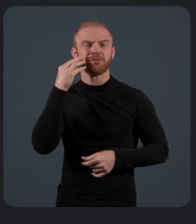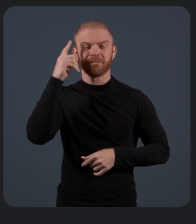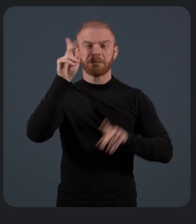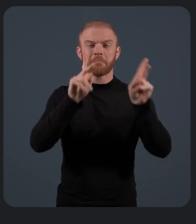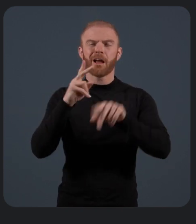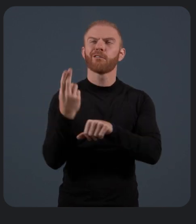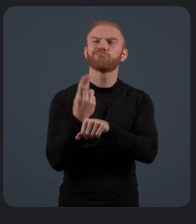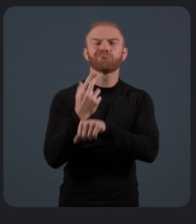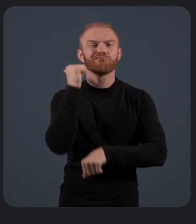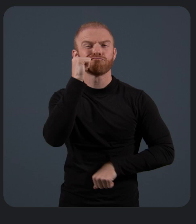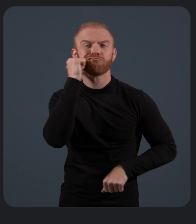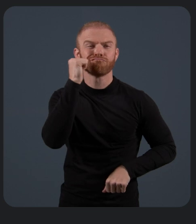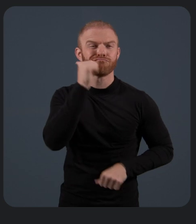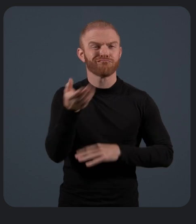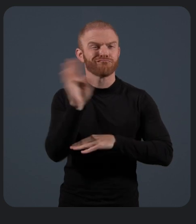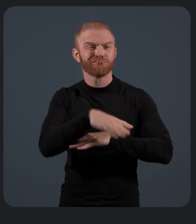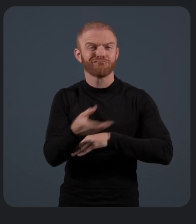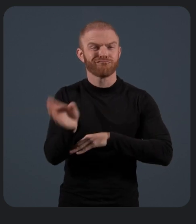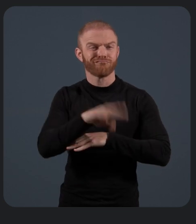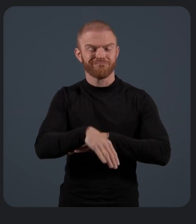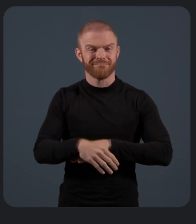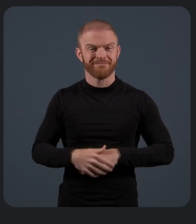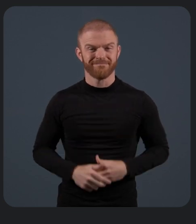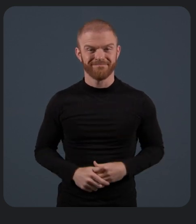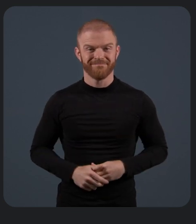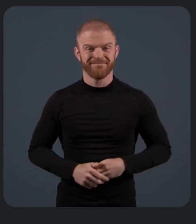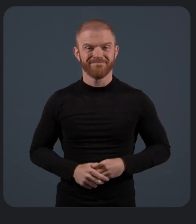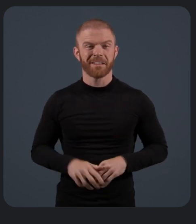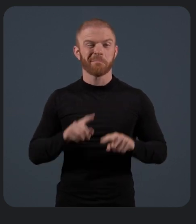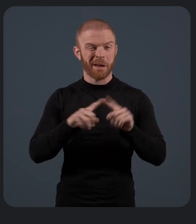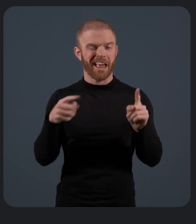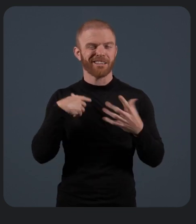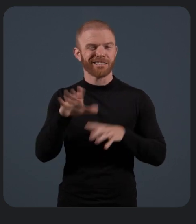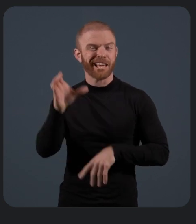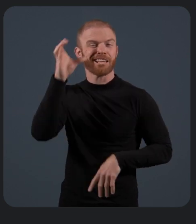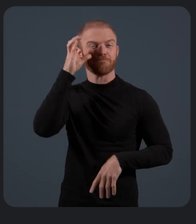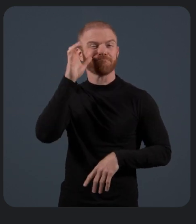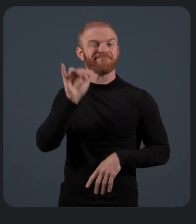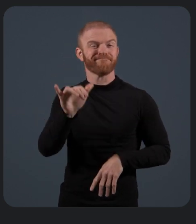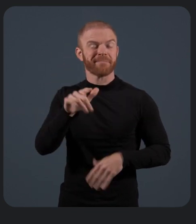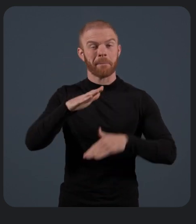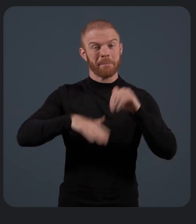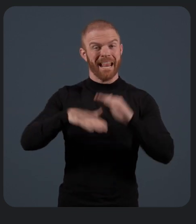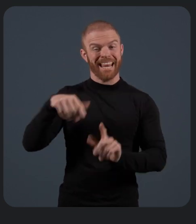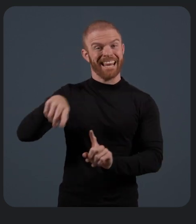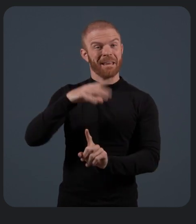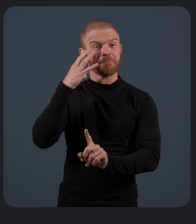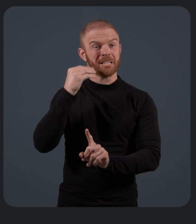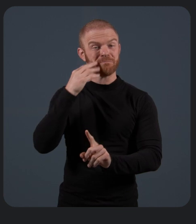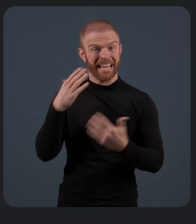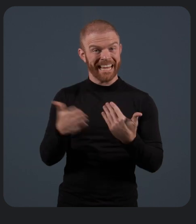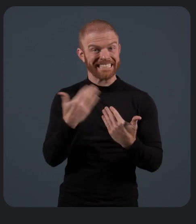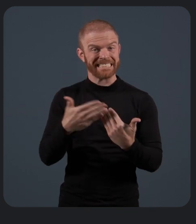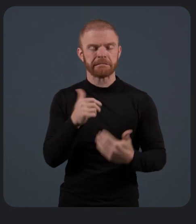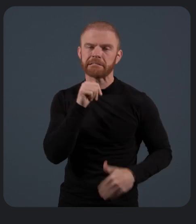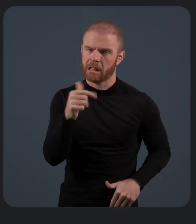use throughout their day. But we've heard from you that building these experiences is not always easy.